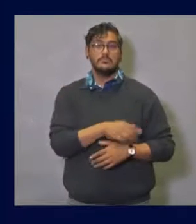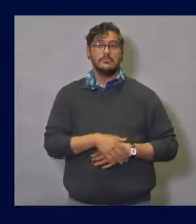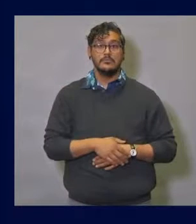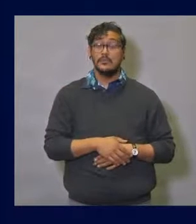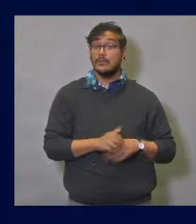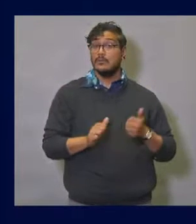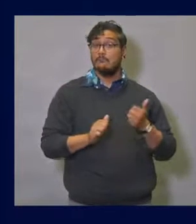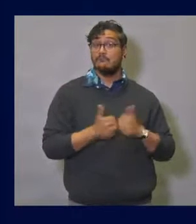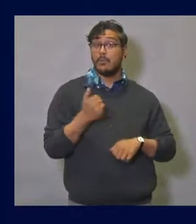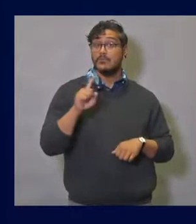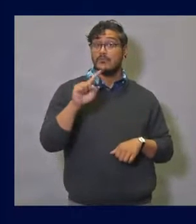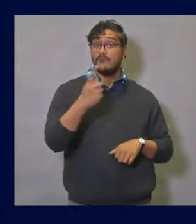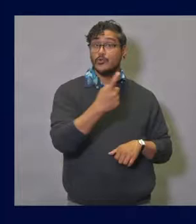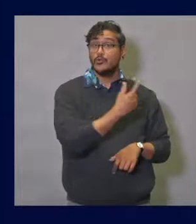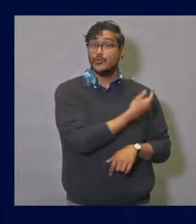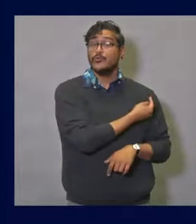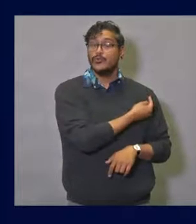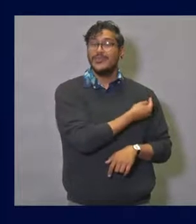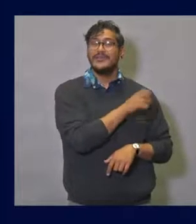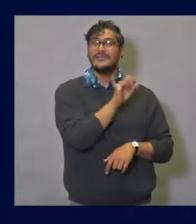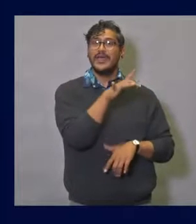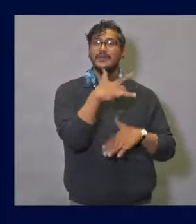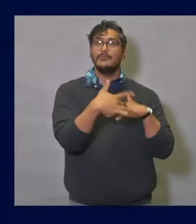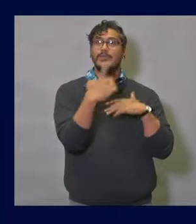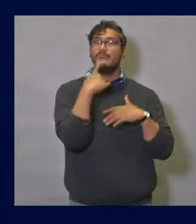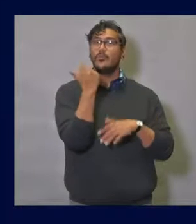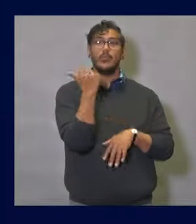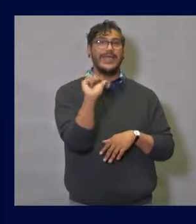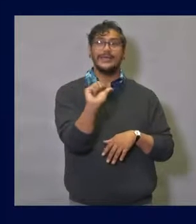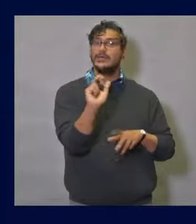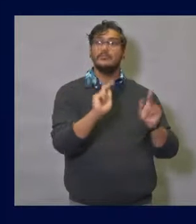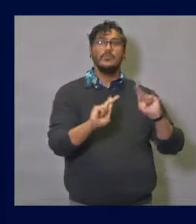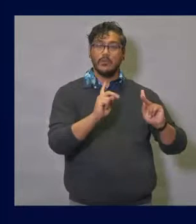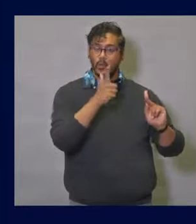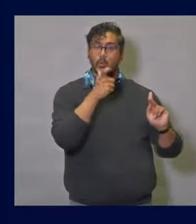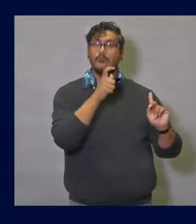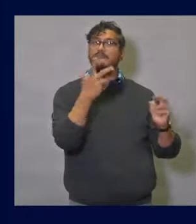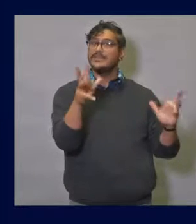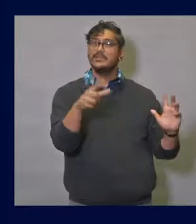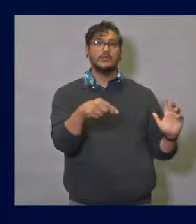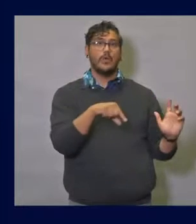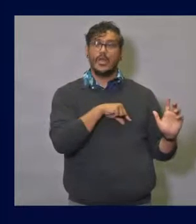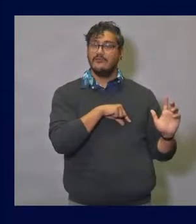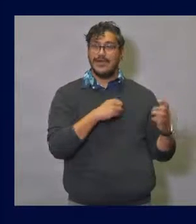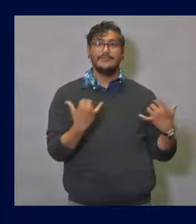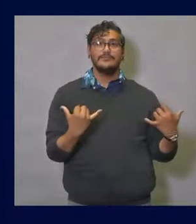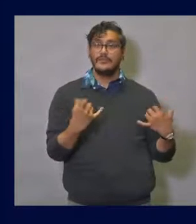WILL BE RESERVED FOR PEOPLE WHO ARE GETTING THEIR FIRST DOSES.